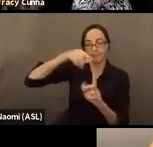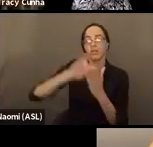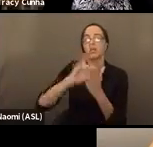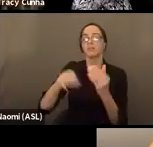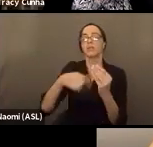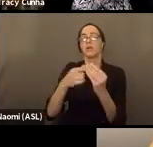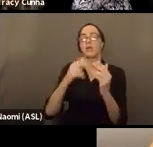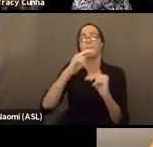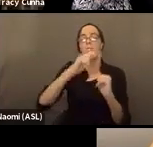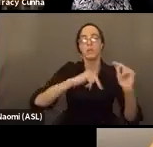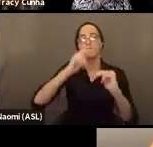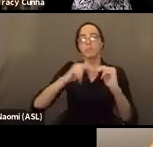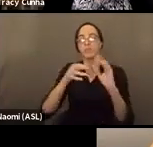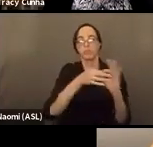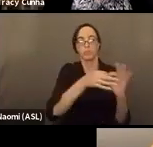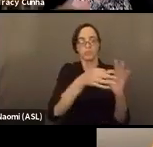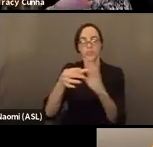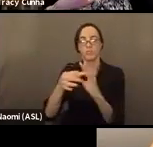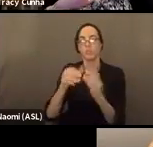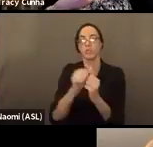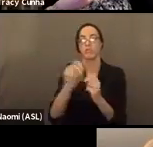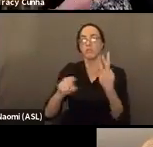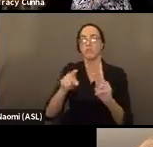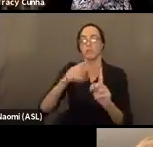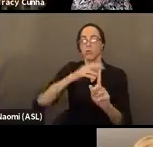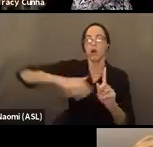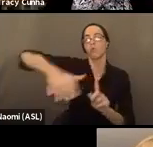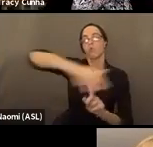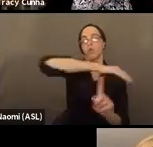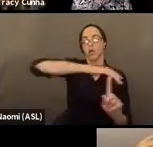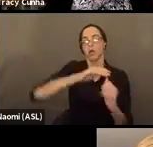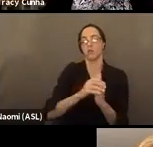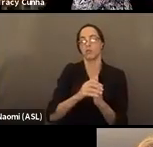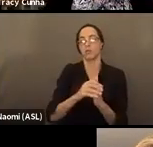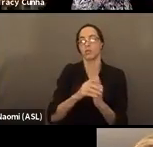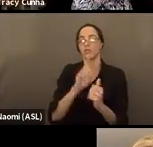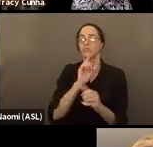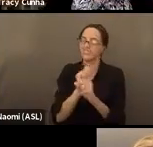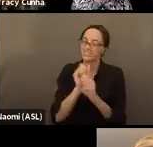you and the importance of that i think paul touched that on that as well about you know